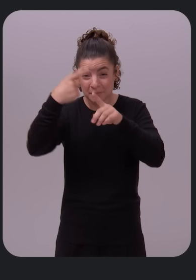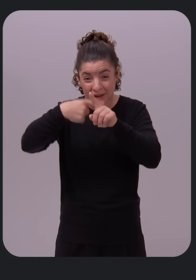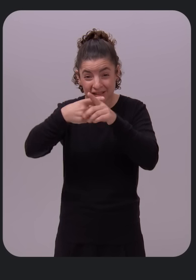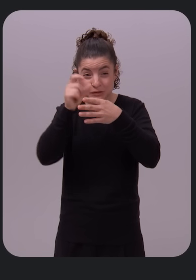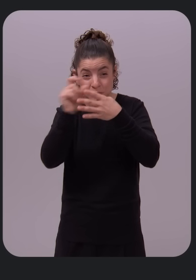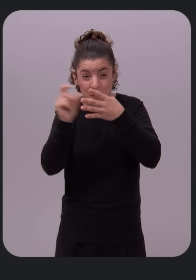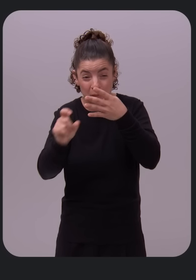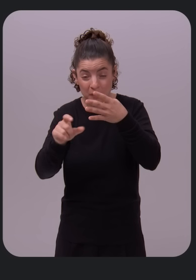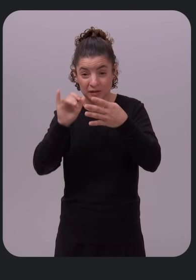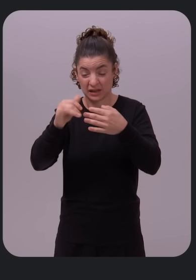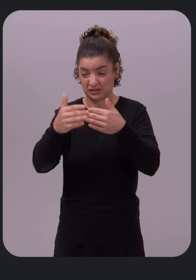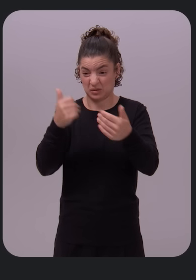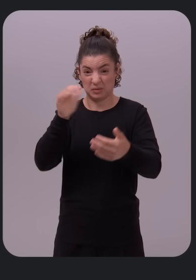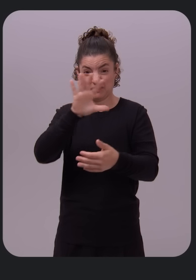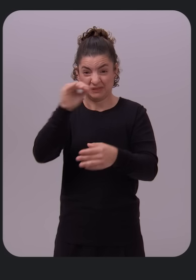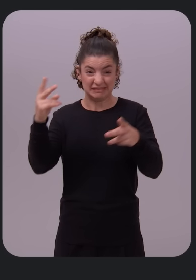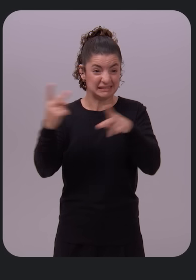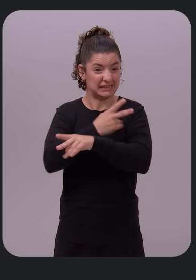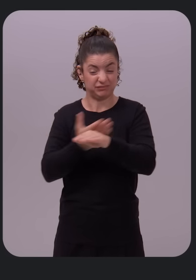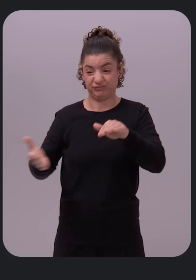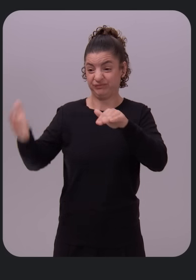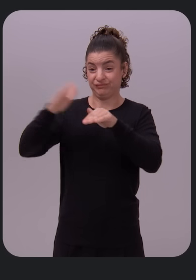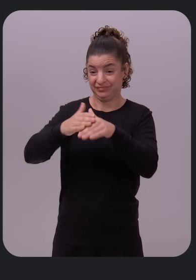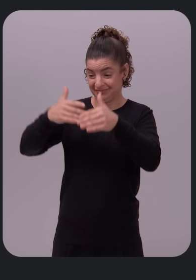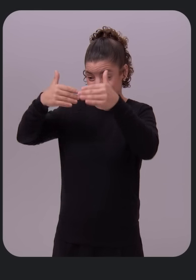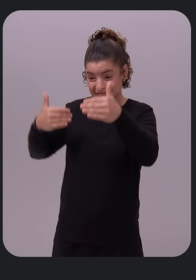That's about a 50x increase in just a year.